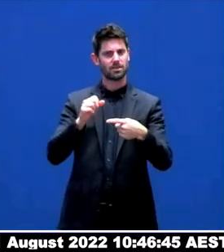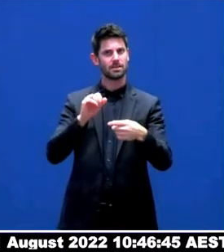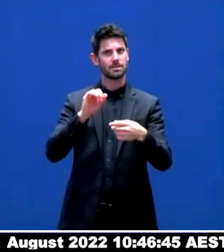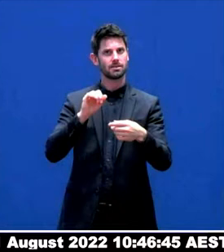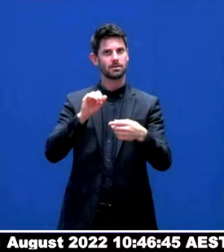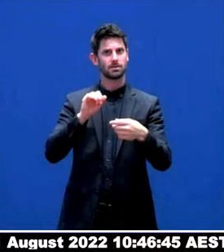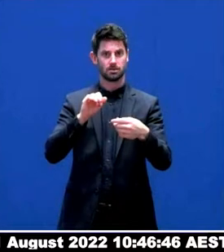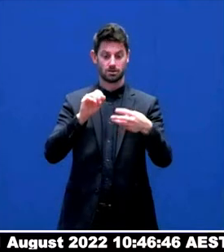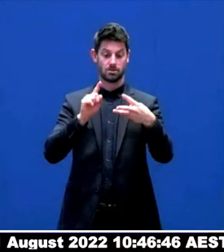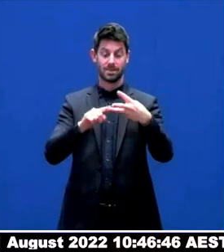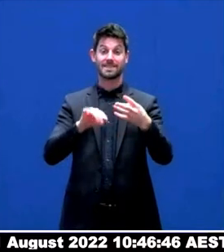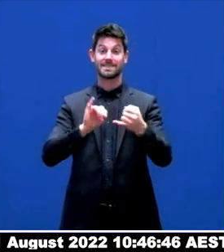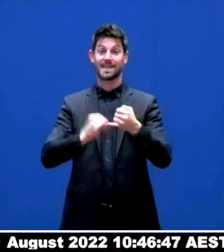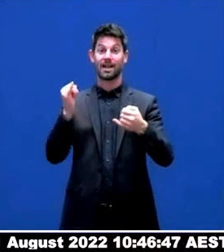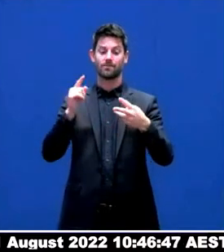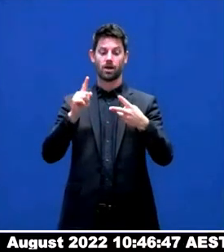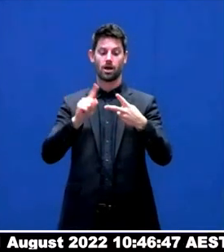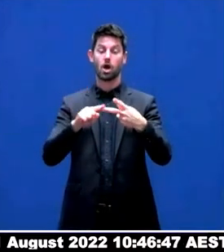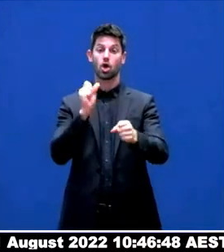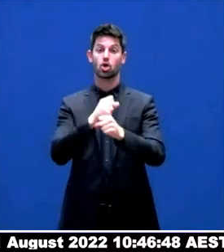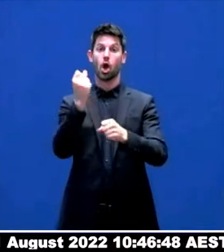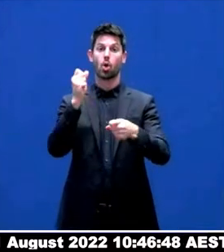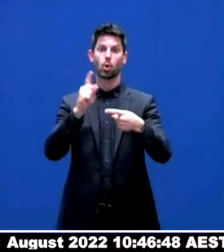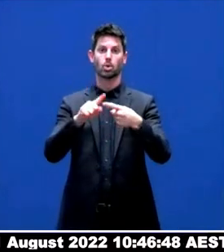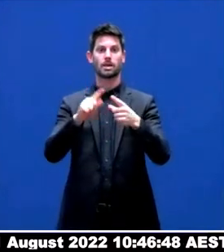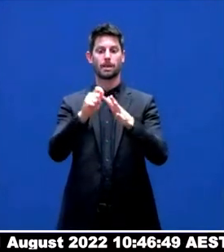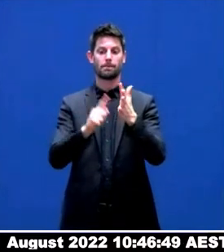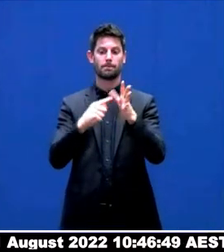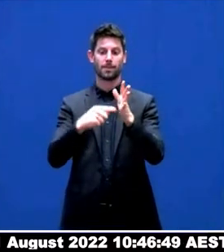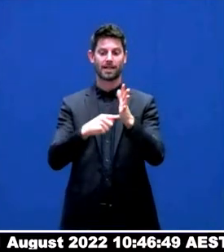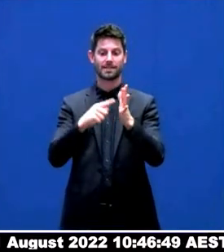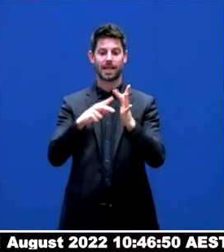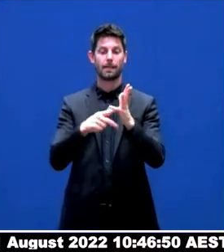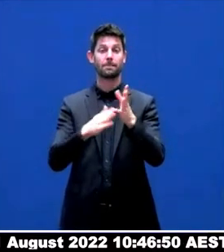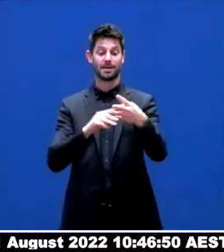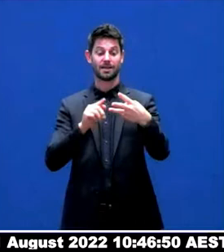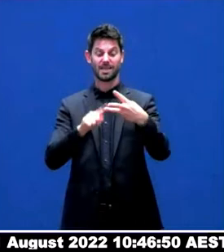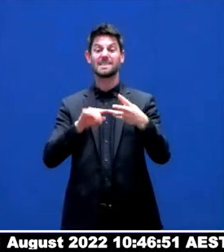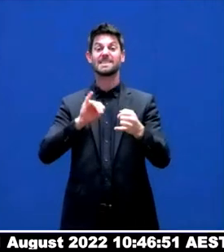Yes. MS EASTMAN: So, silver's the lowest level, like that's the basic level. DEBBIE MITCHELL: Yes. Platinum is the -